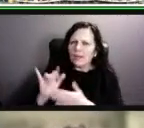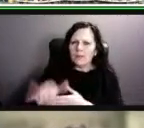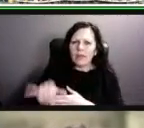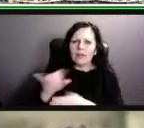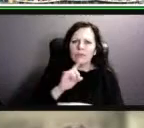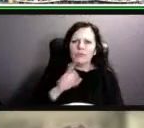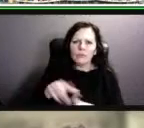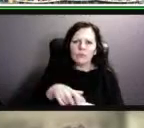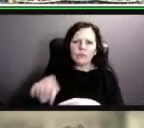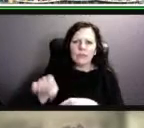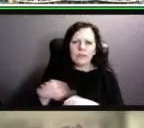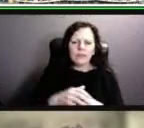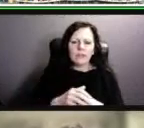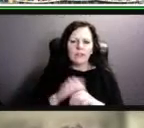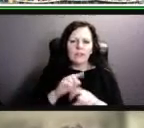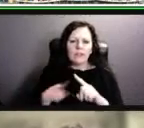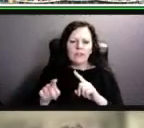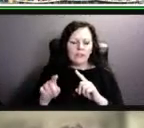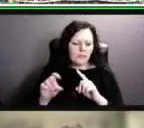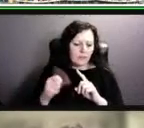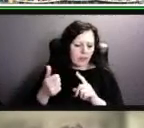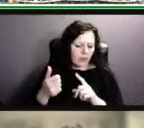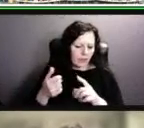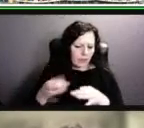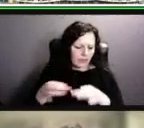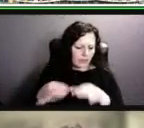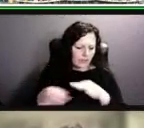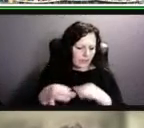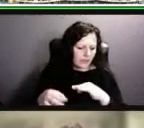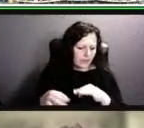GOTTEN STEADILY WORSE SINCE